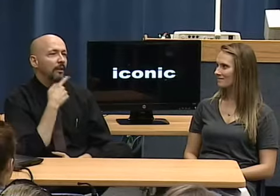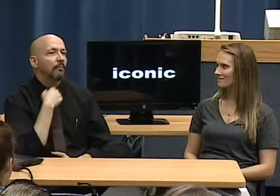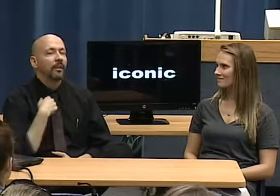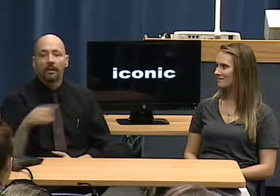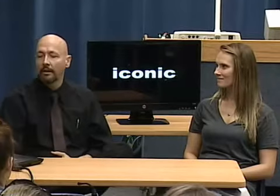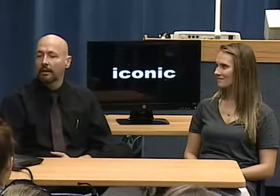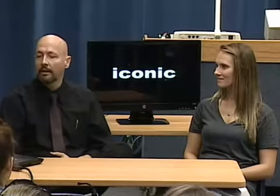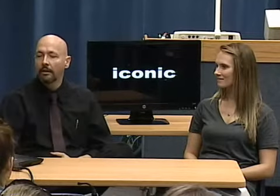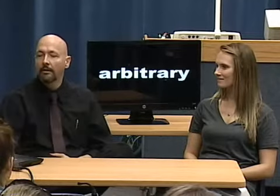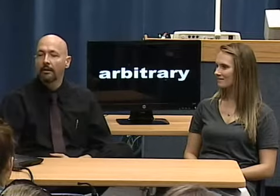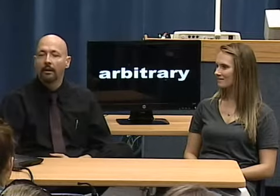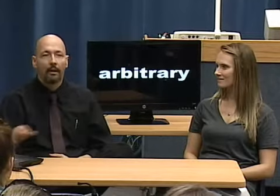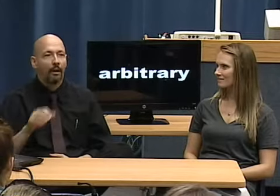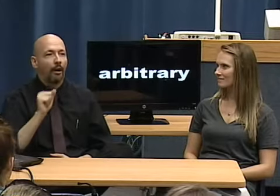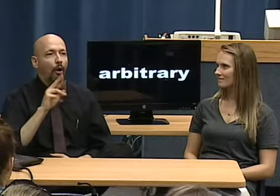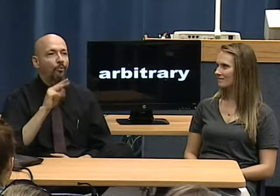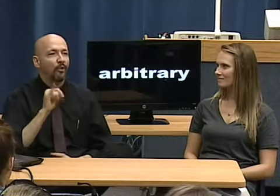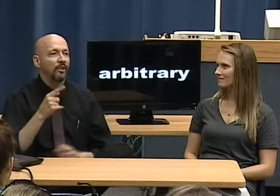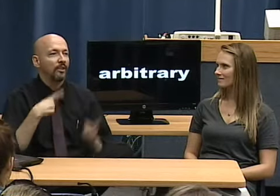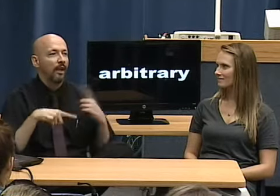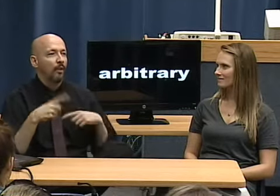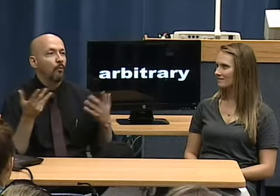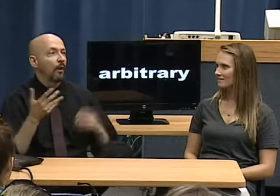Tell me an arbitrary sign.